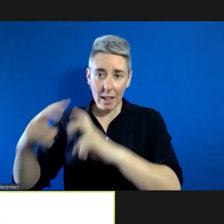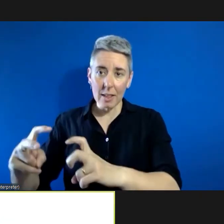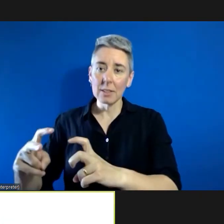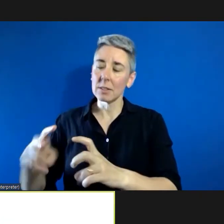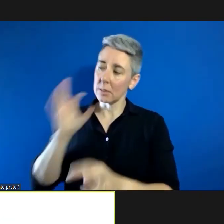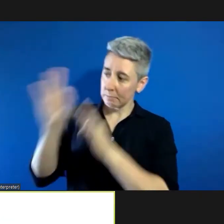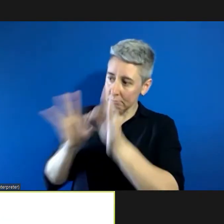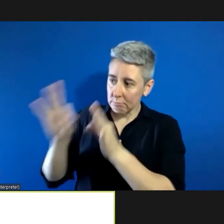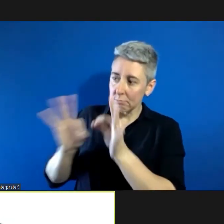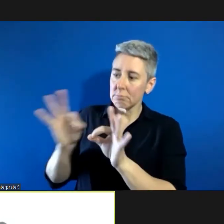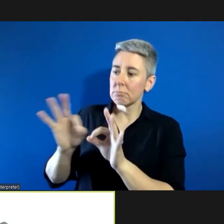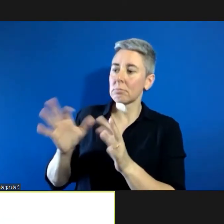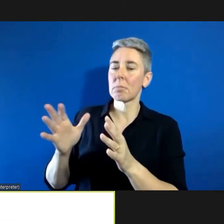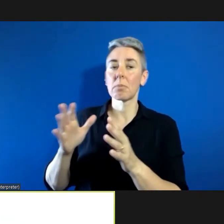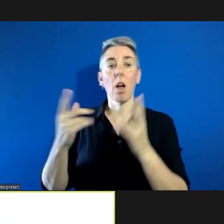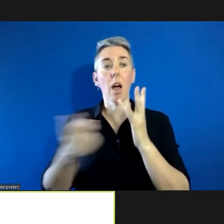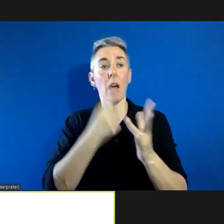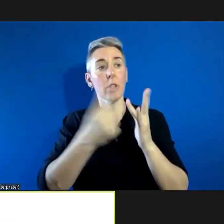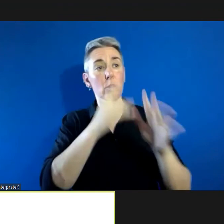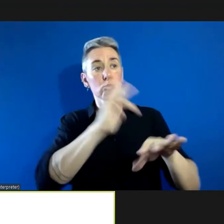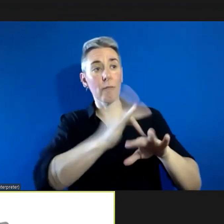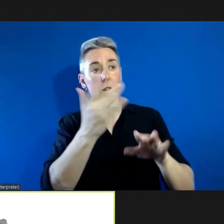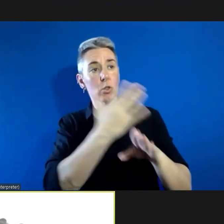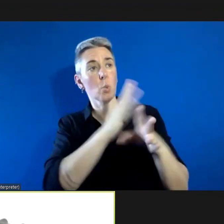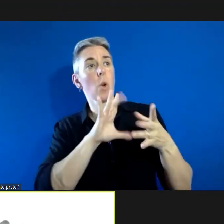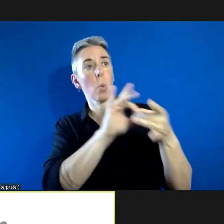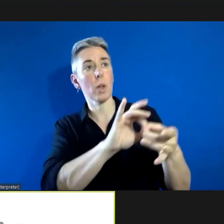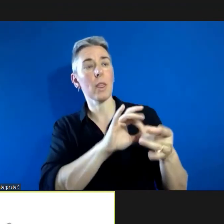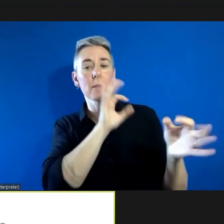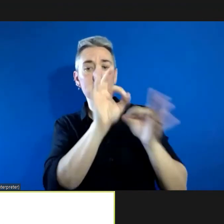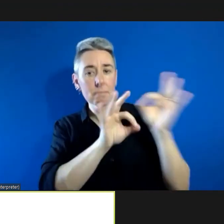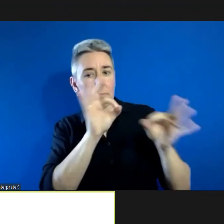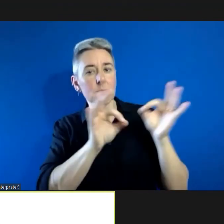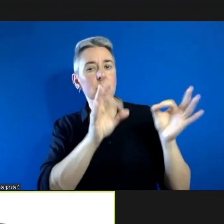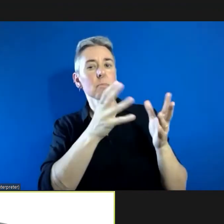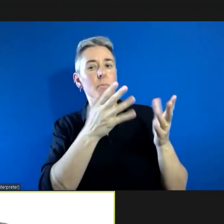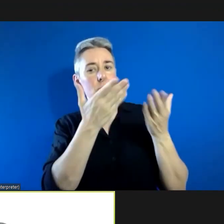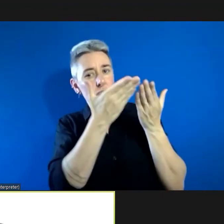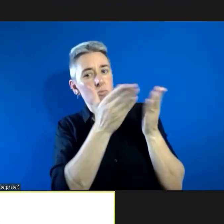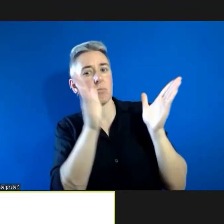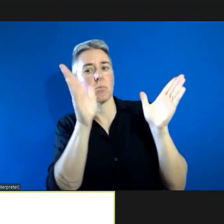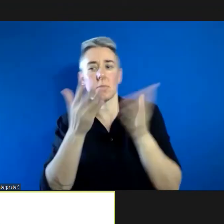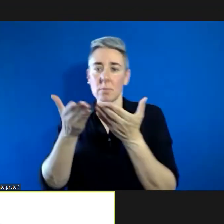the other sort of professionals that we work with that that get that in, in some, in some cases,